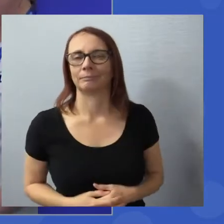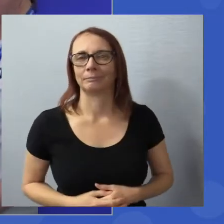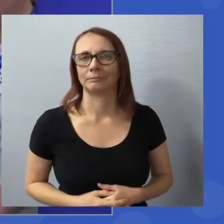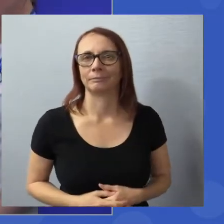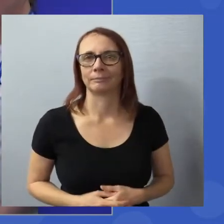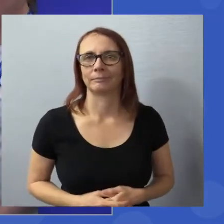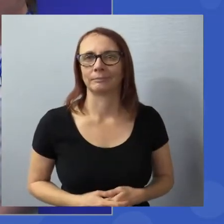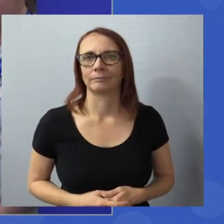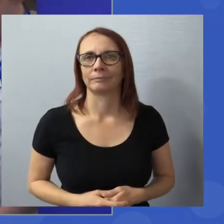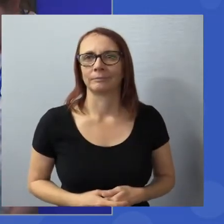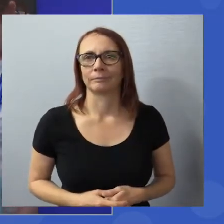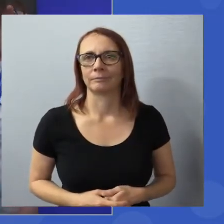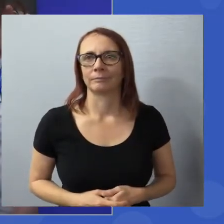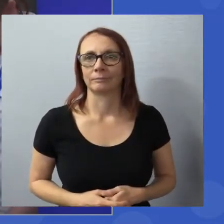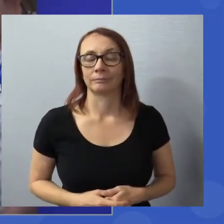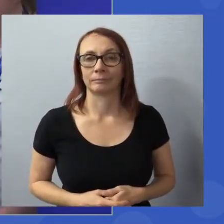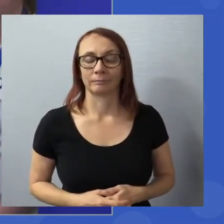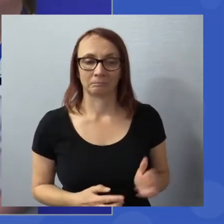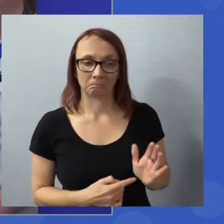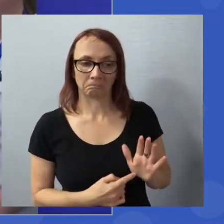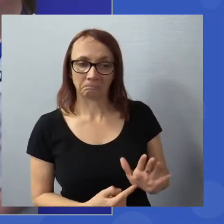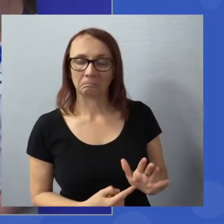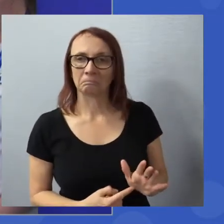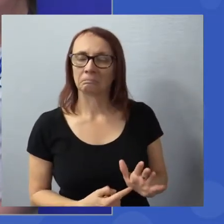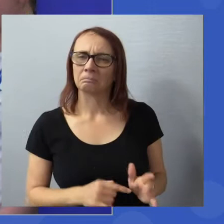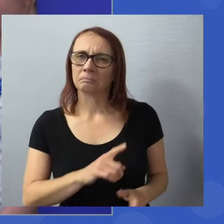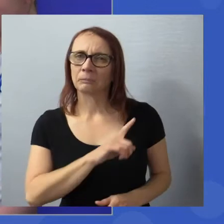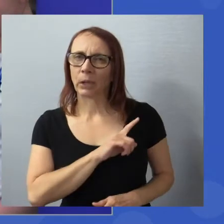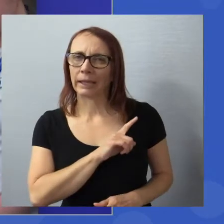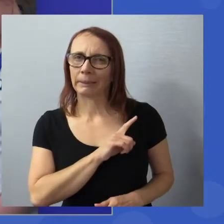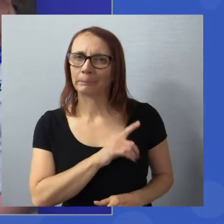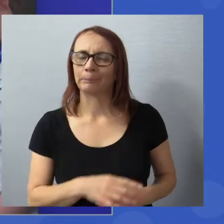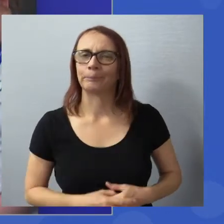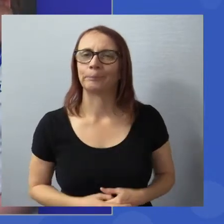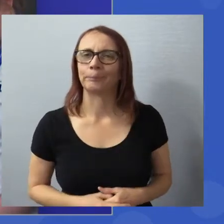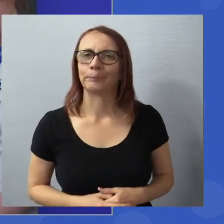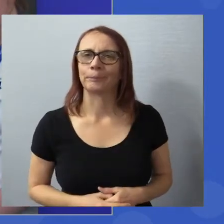we are proposing this for a number of reasons there will be short and